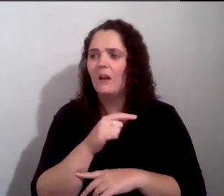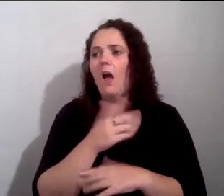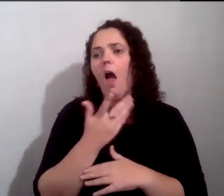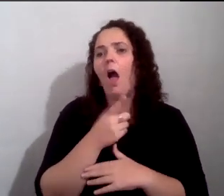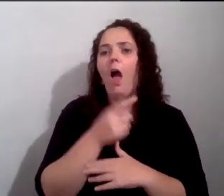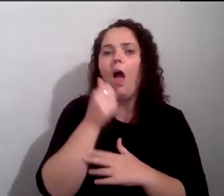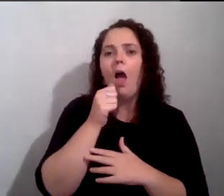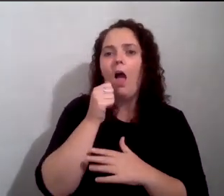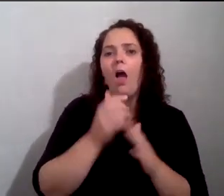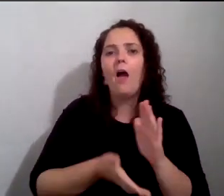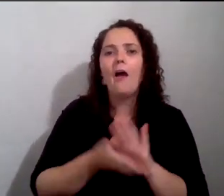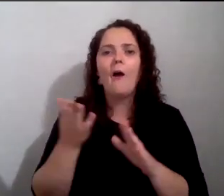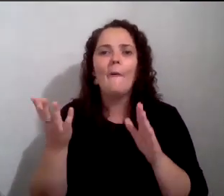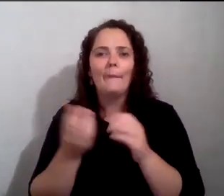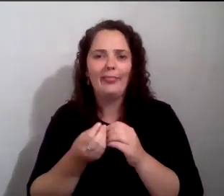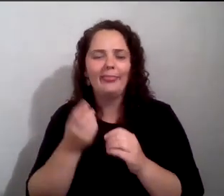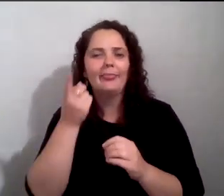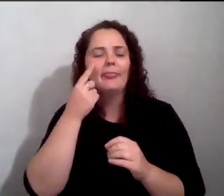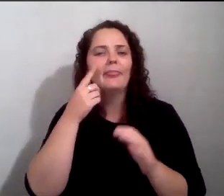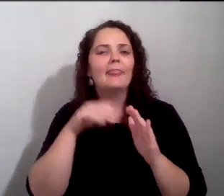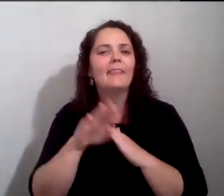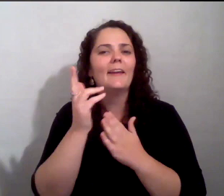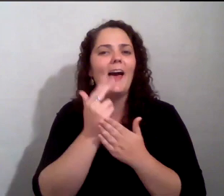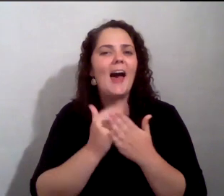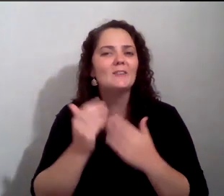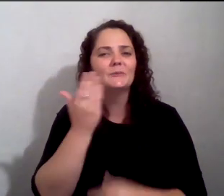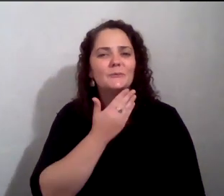intending to study at one of the more conservative art schools.